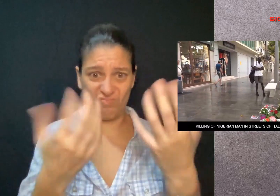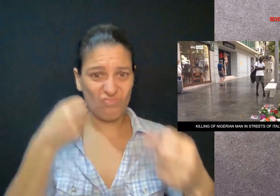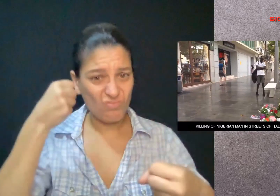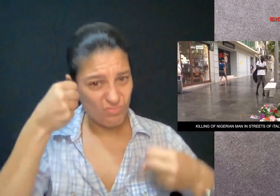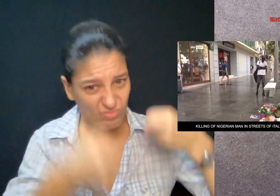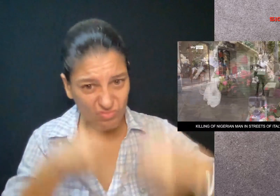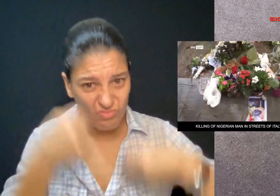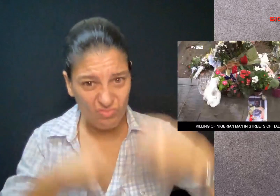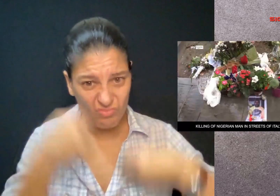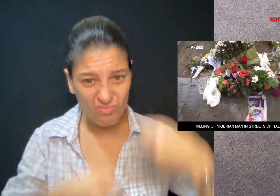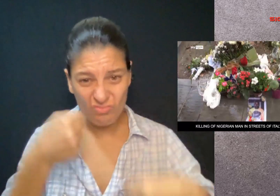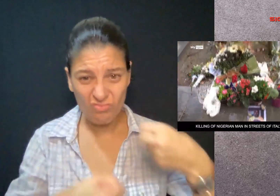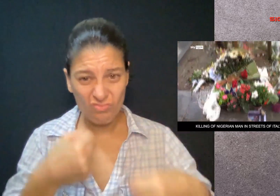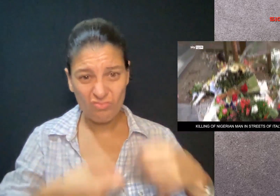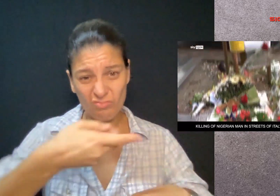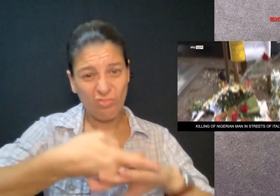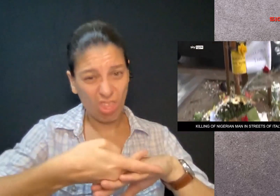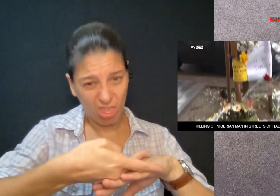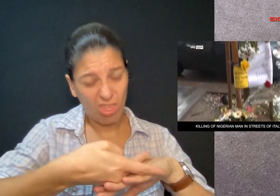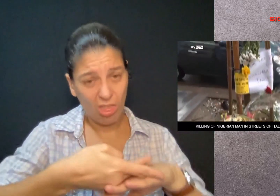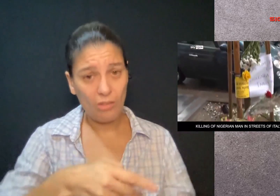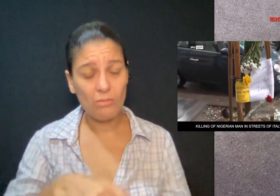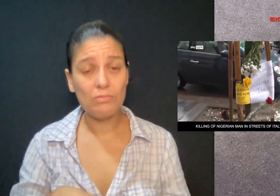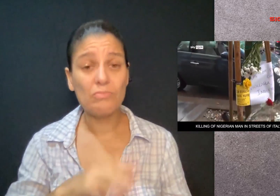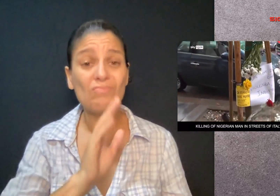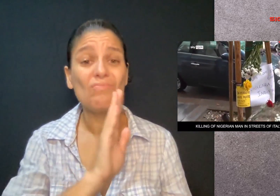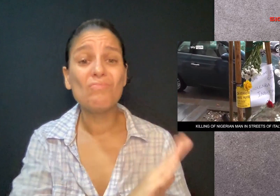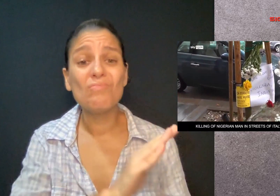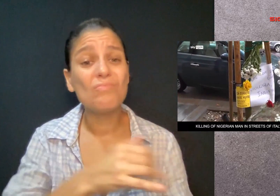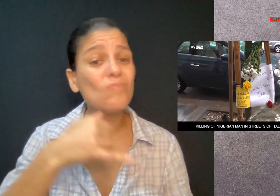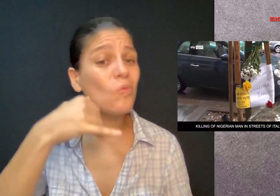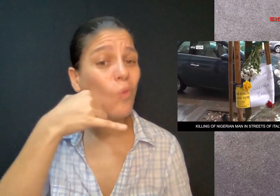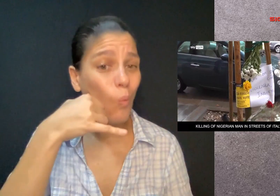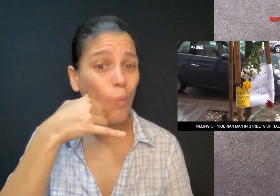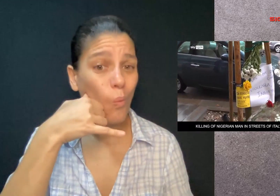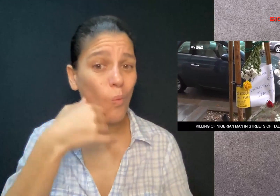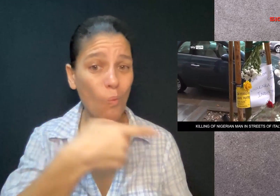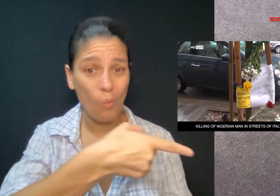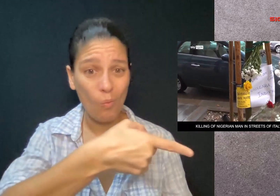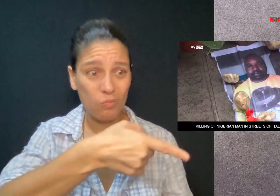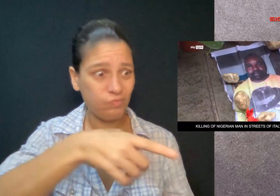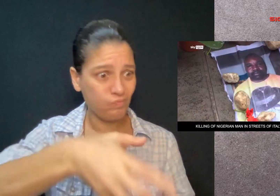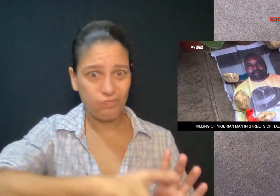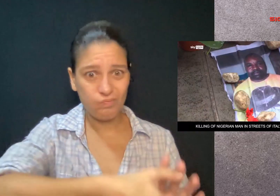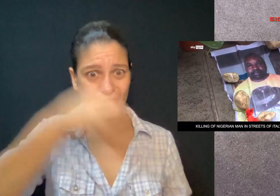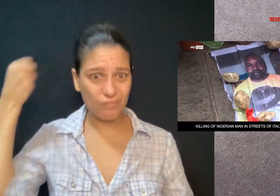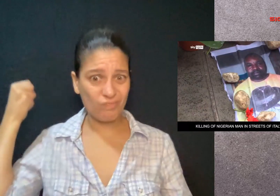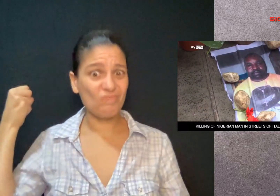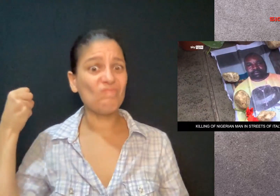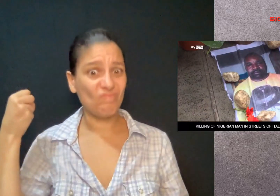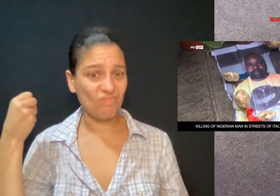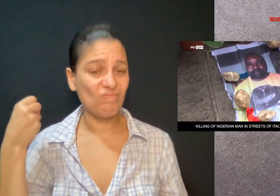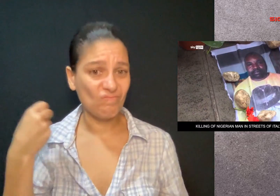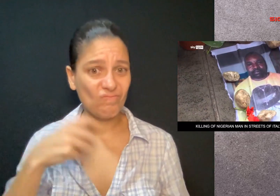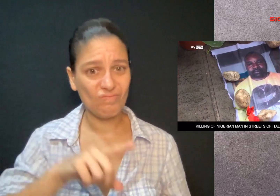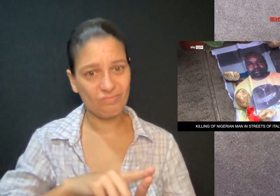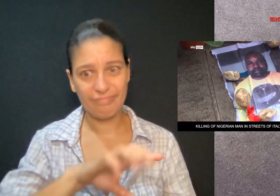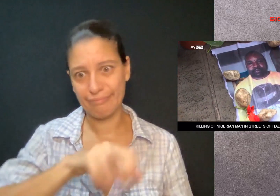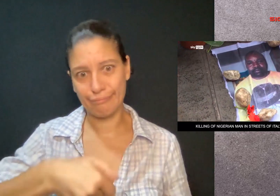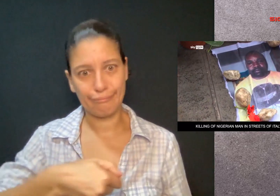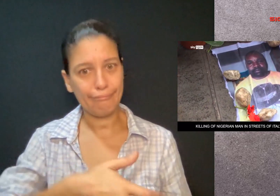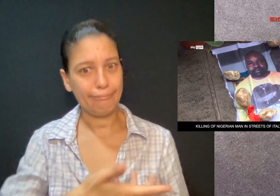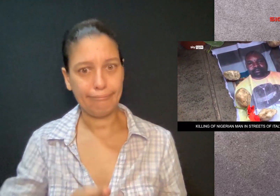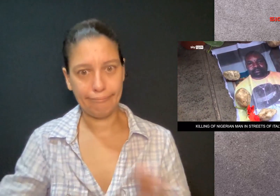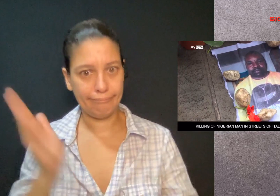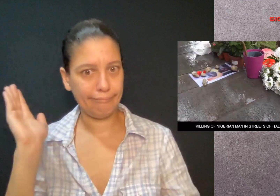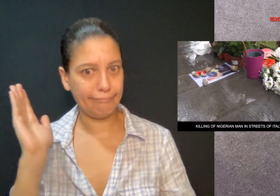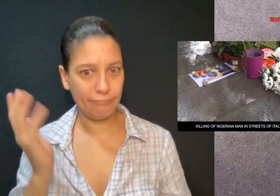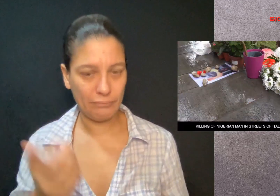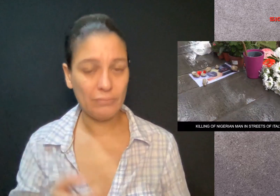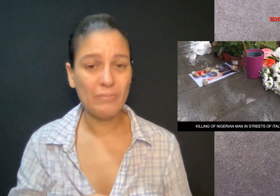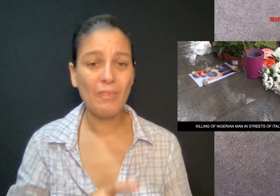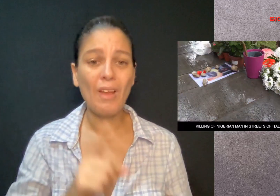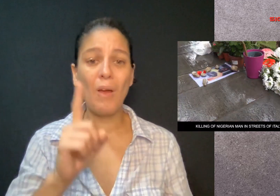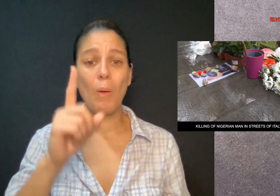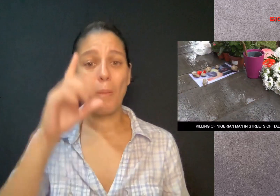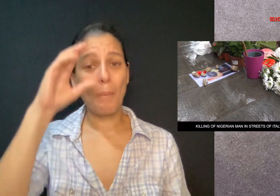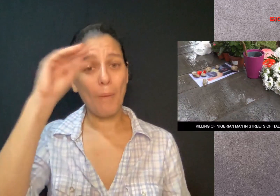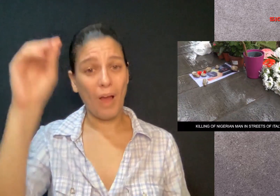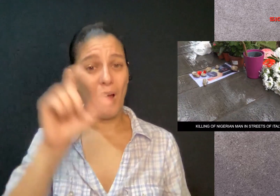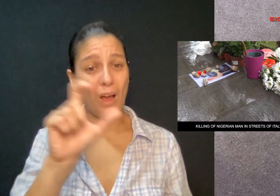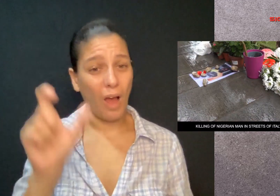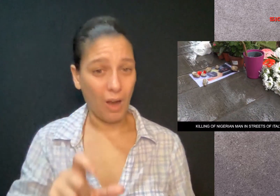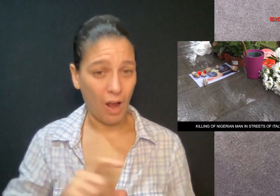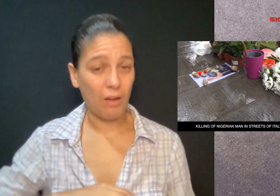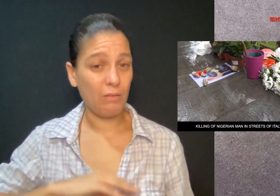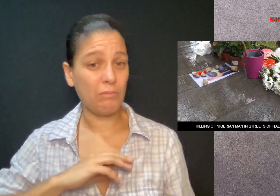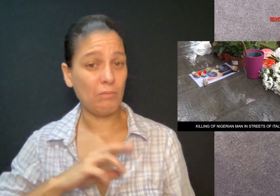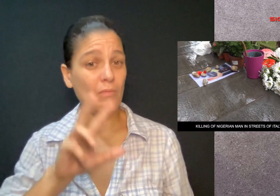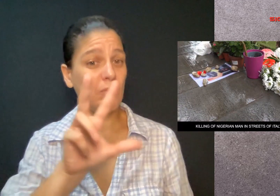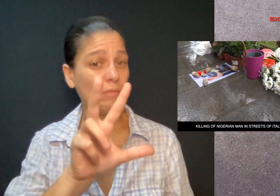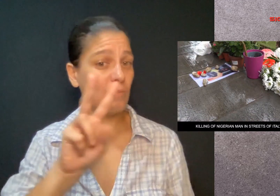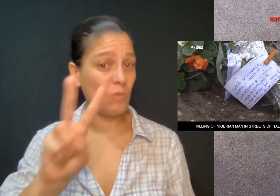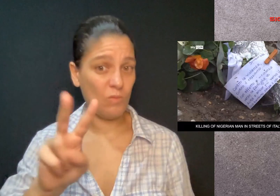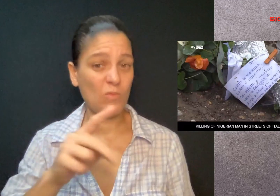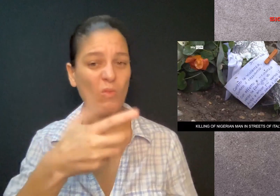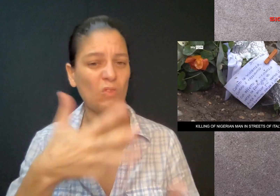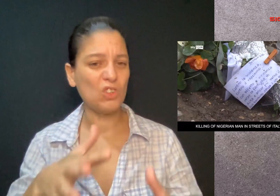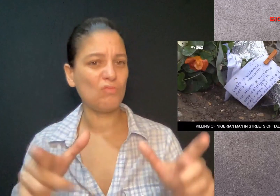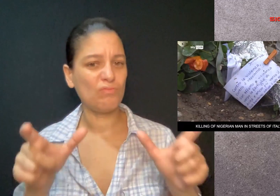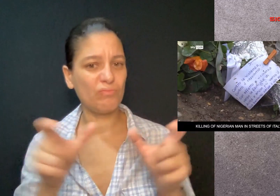to death with their bare hands while on the ground his mobile phone was also stolen a